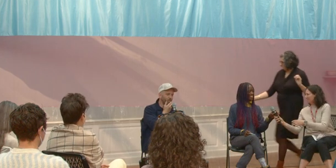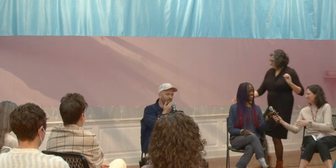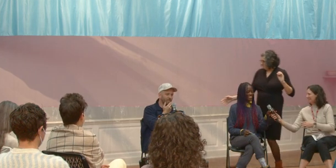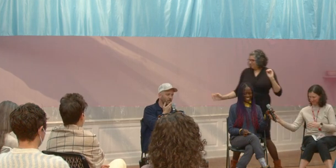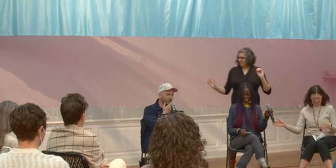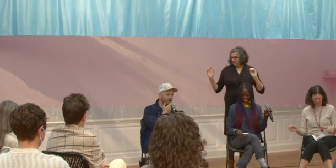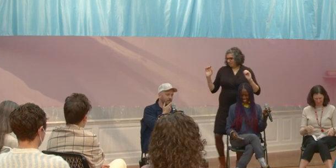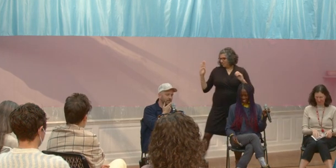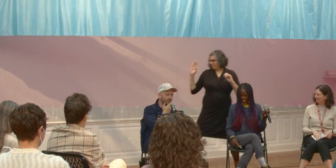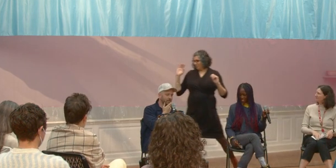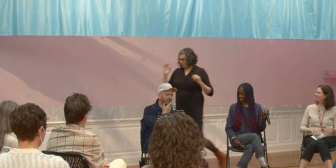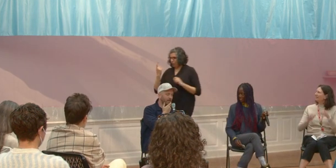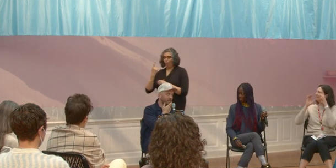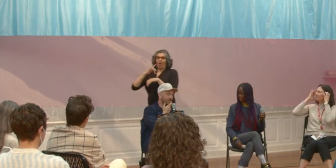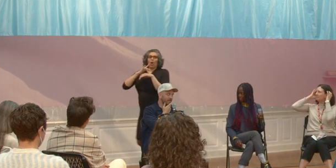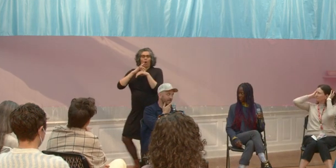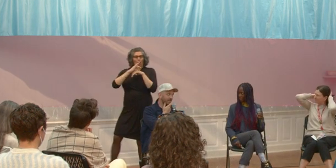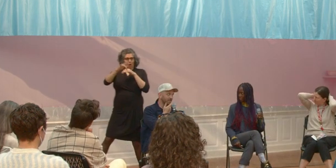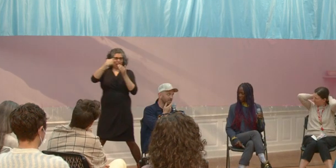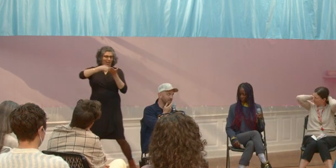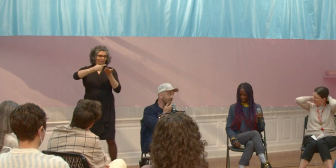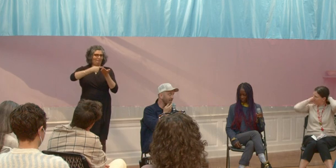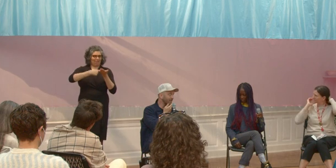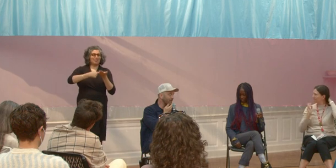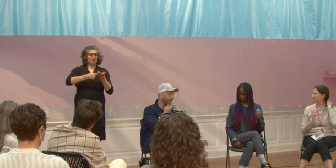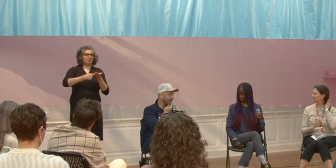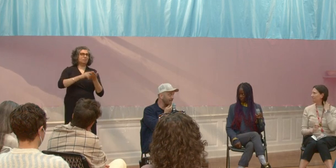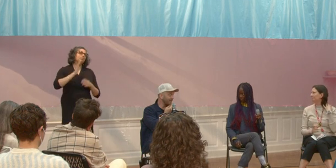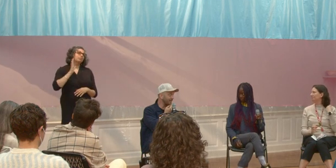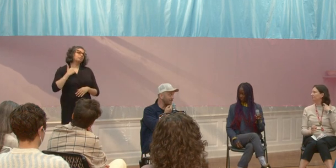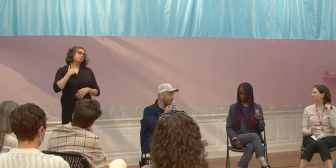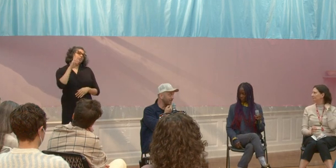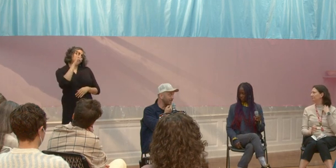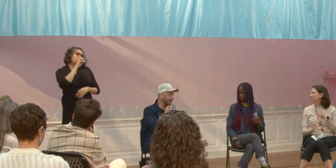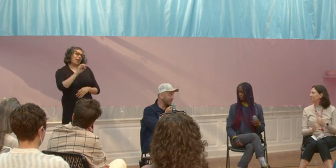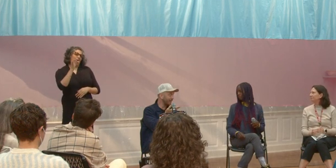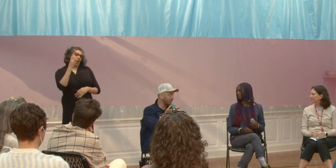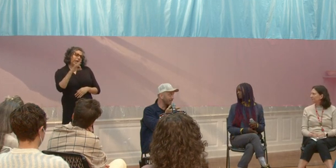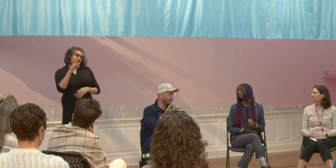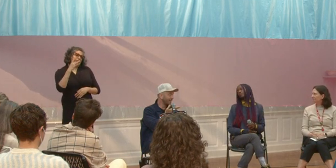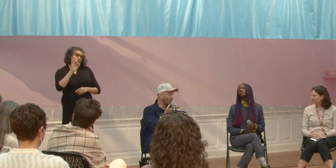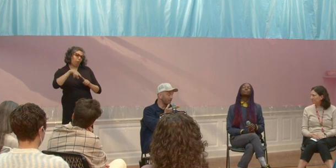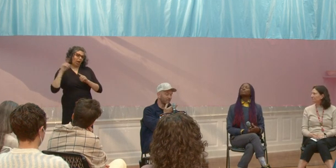Ben Evans: One of the early conversations in like to present the team outside of something when I came here, when we were